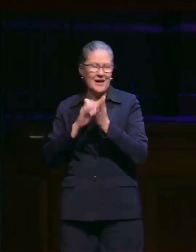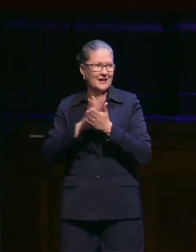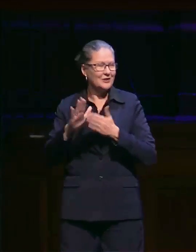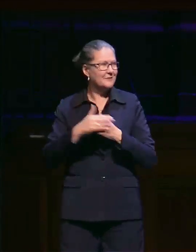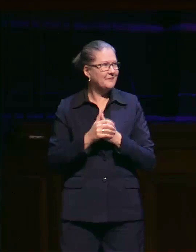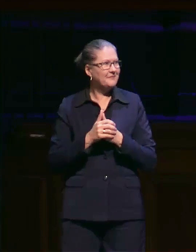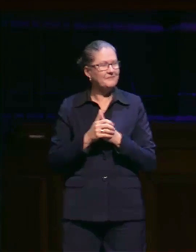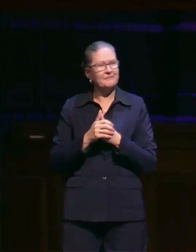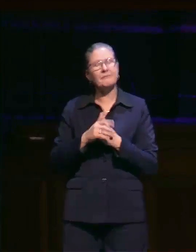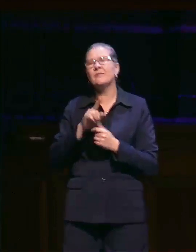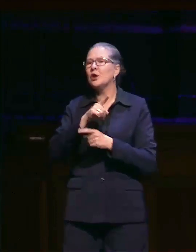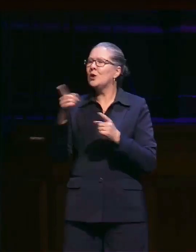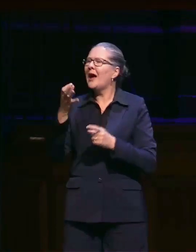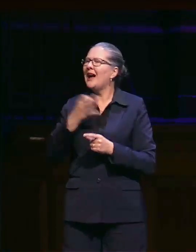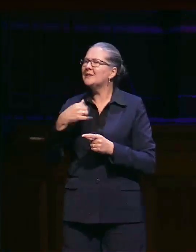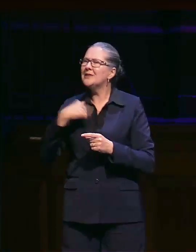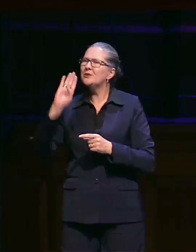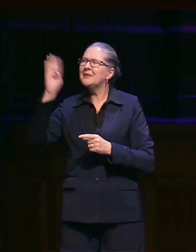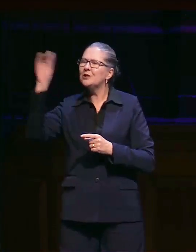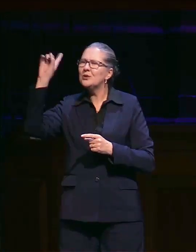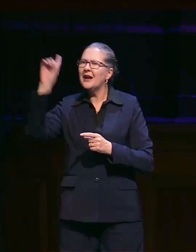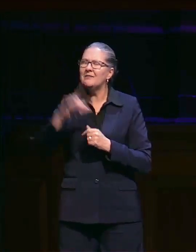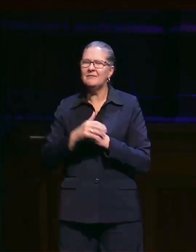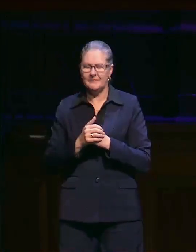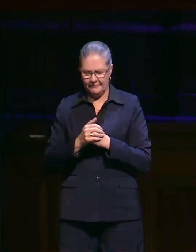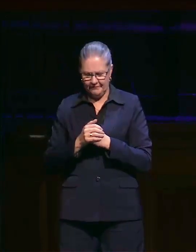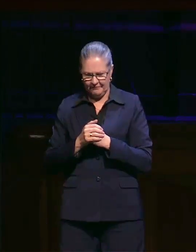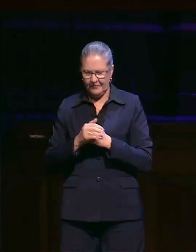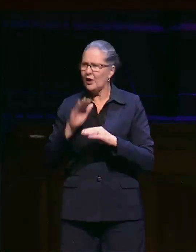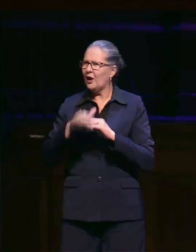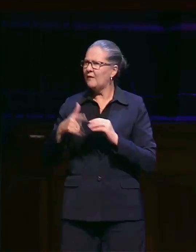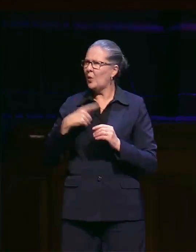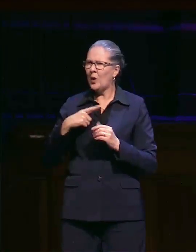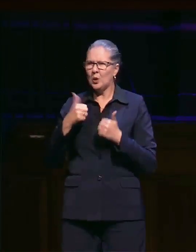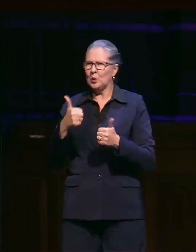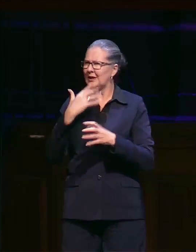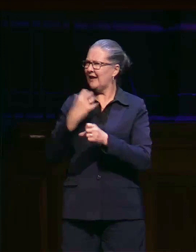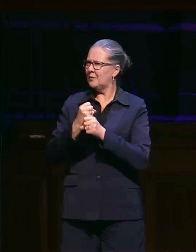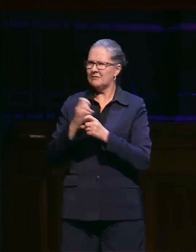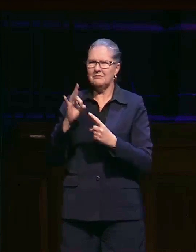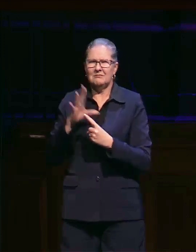me to speak today about why good government matters now the first premise